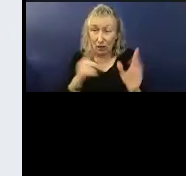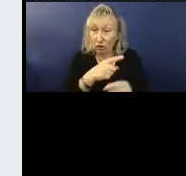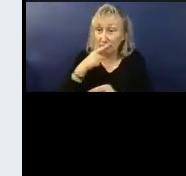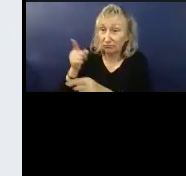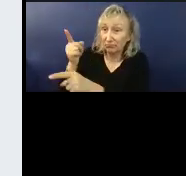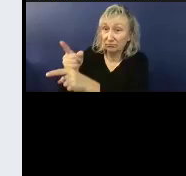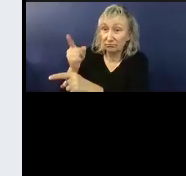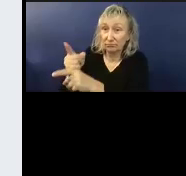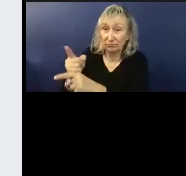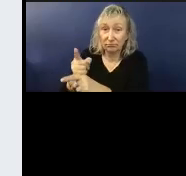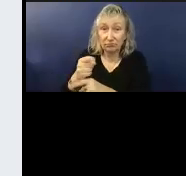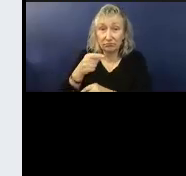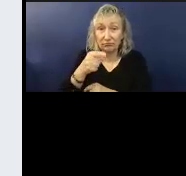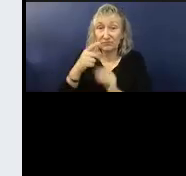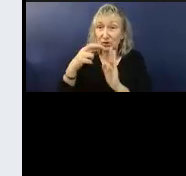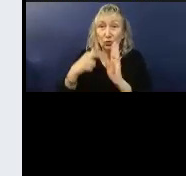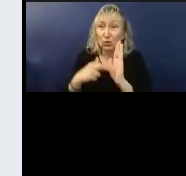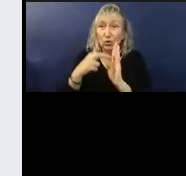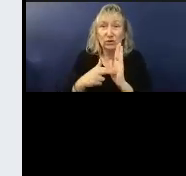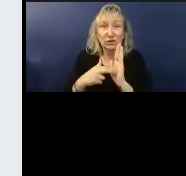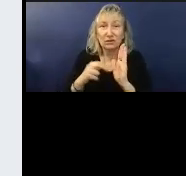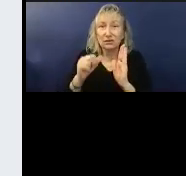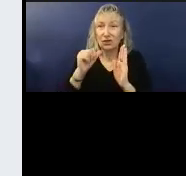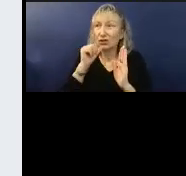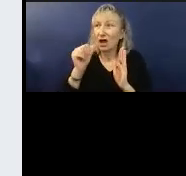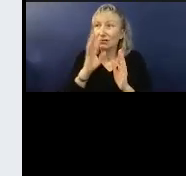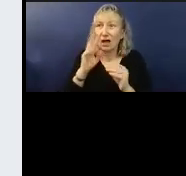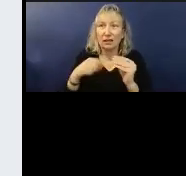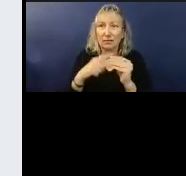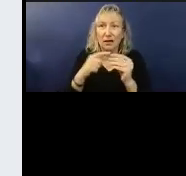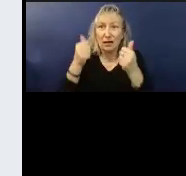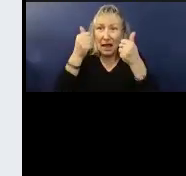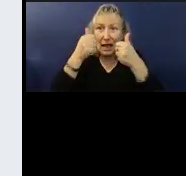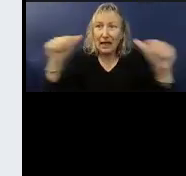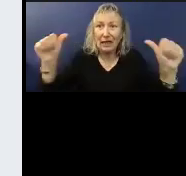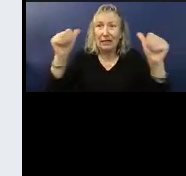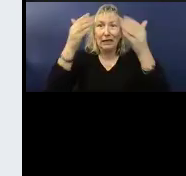speak to any safety oversight, quality assurance process.